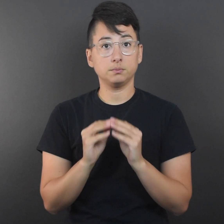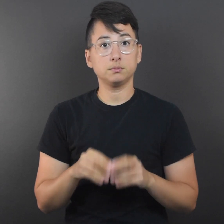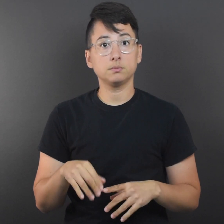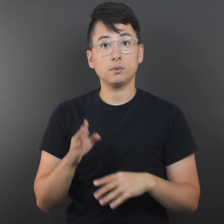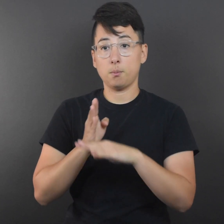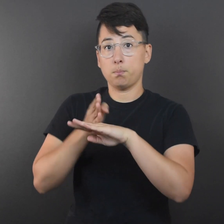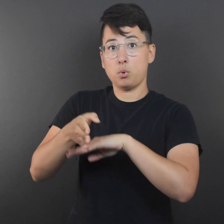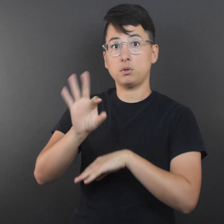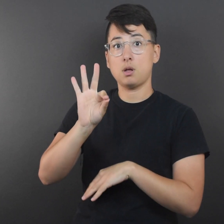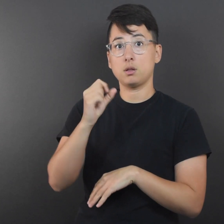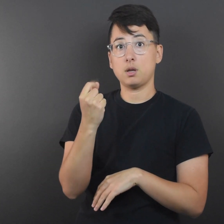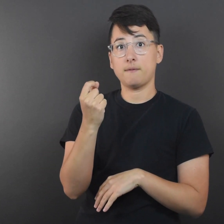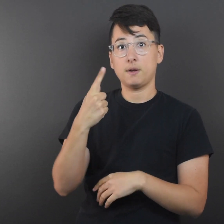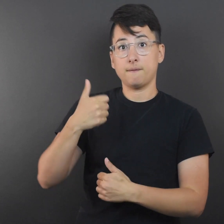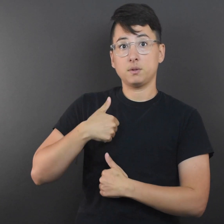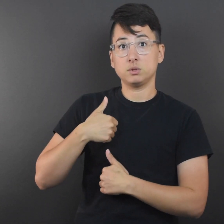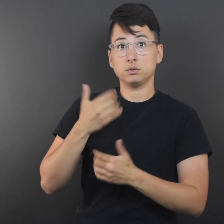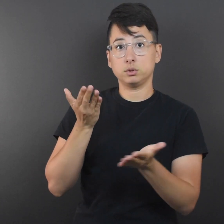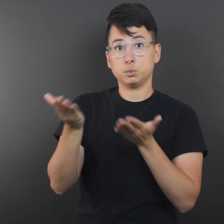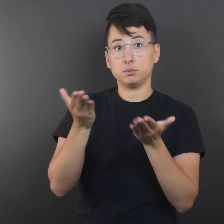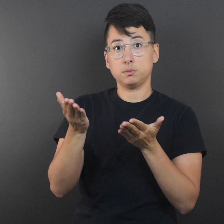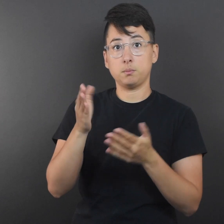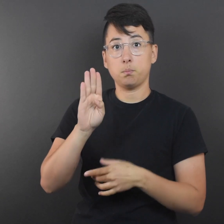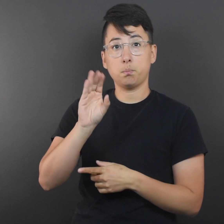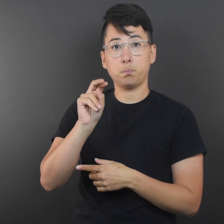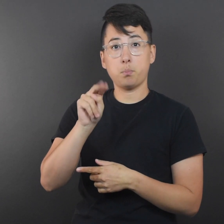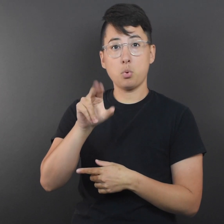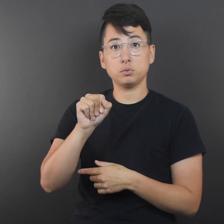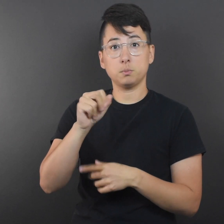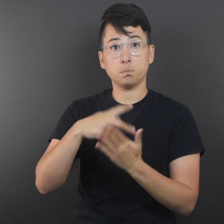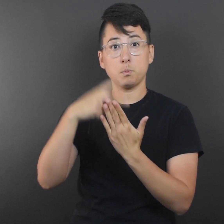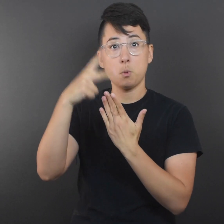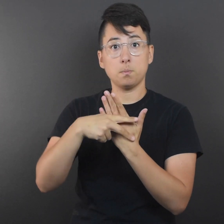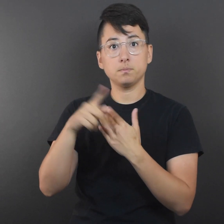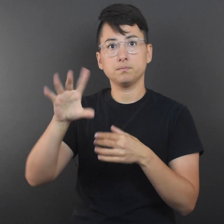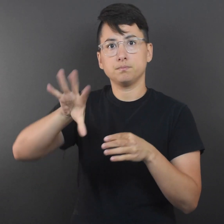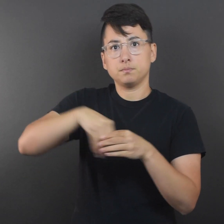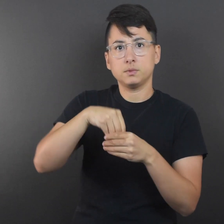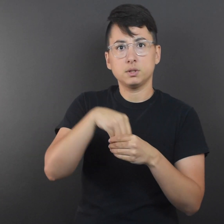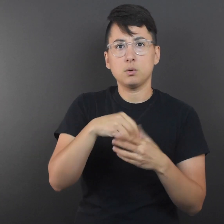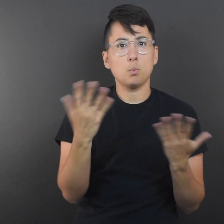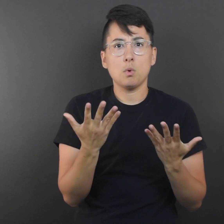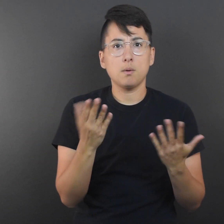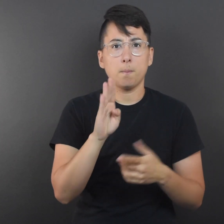Bonus program was included as part of the first comprehensive Veterans Omnibus Bill